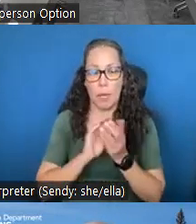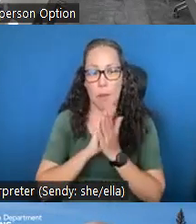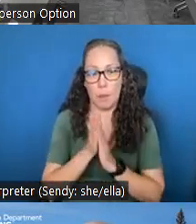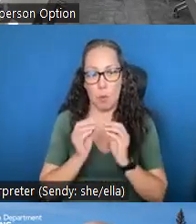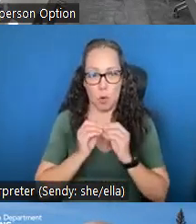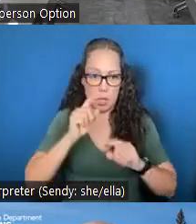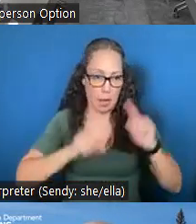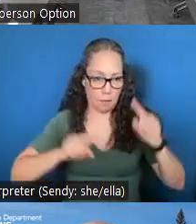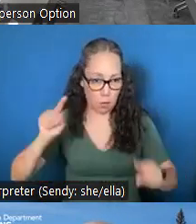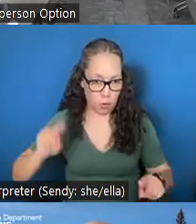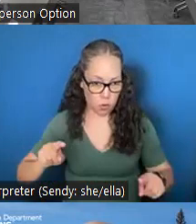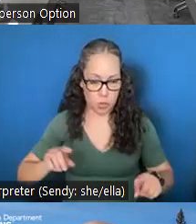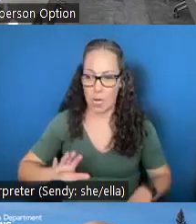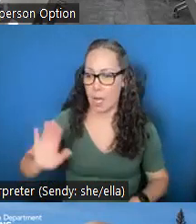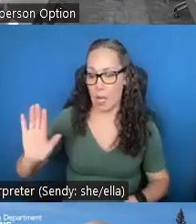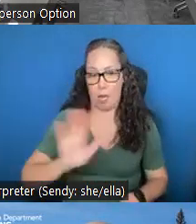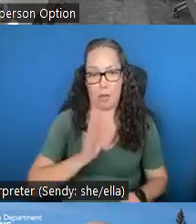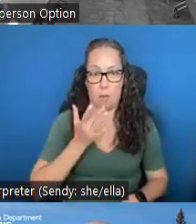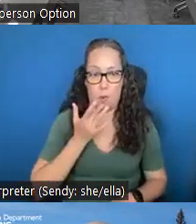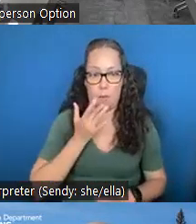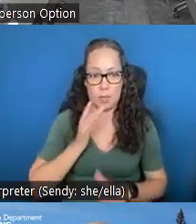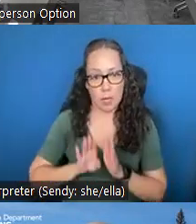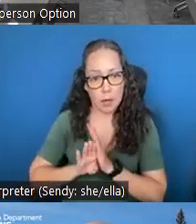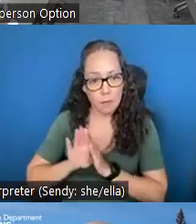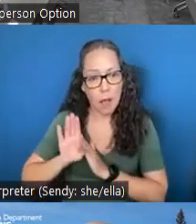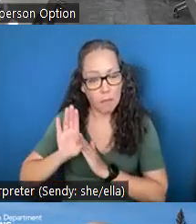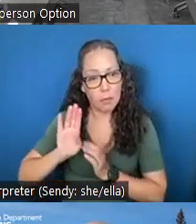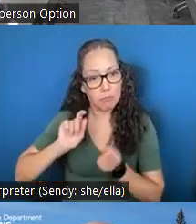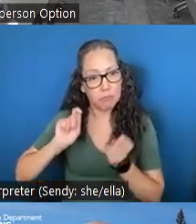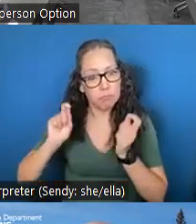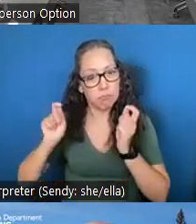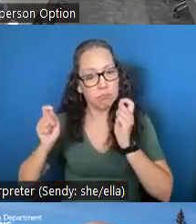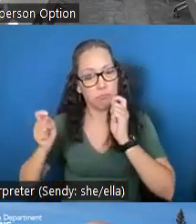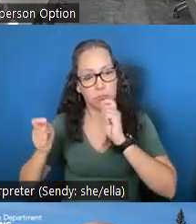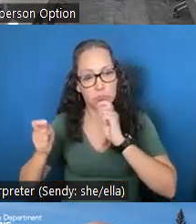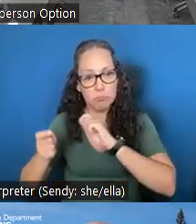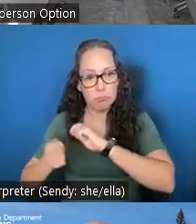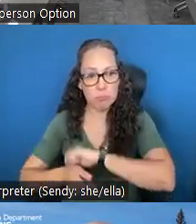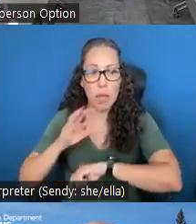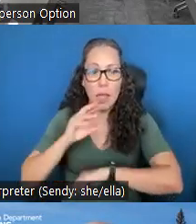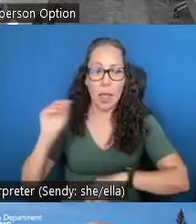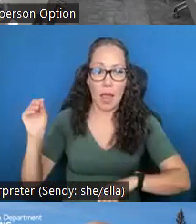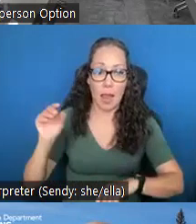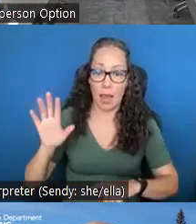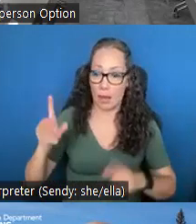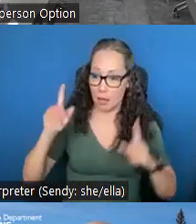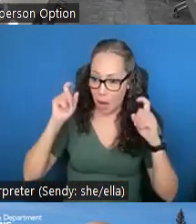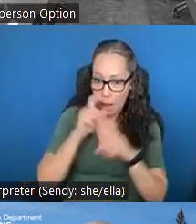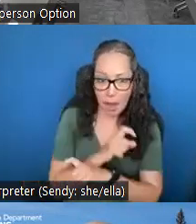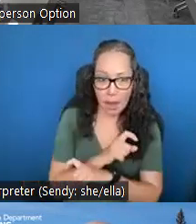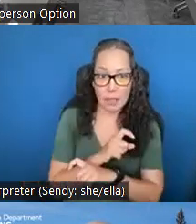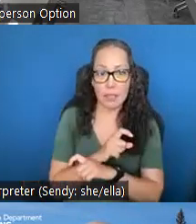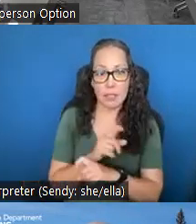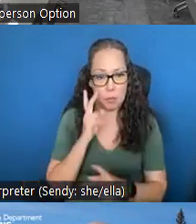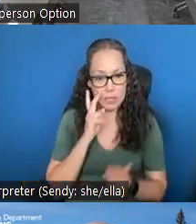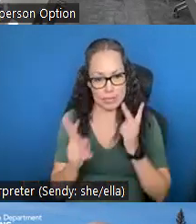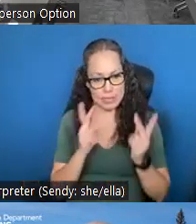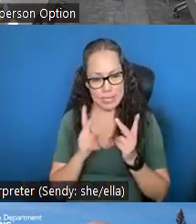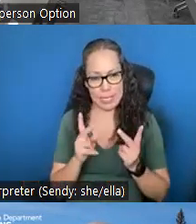preferences are evolving care needs are increasing in complexity as we see a rise in dementia mental